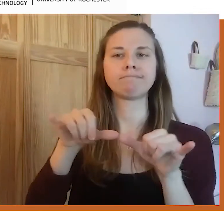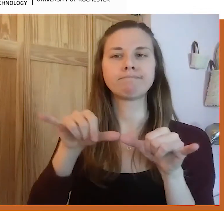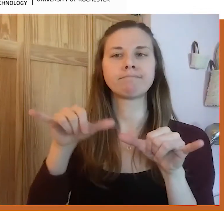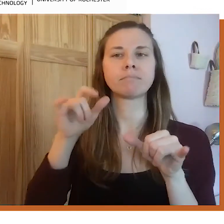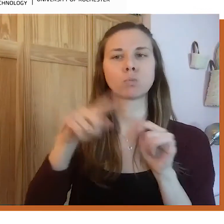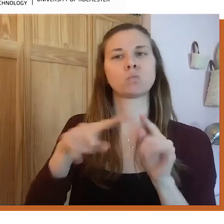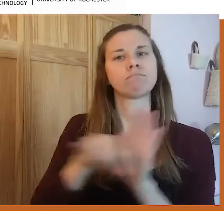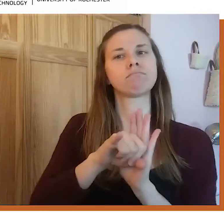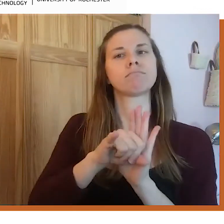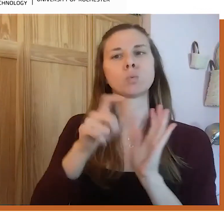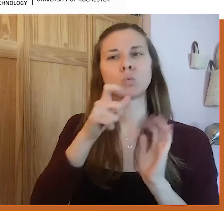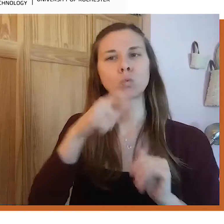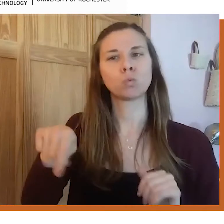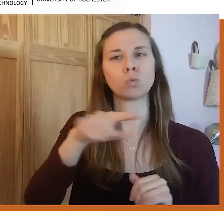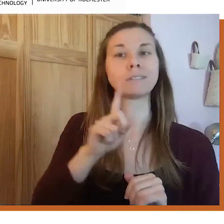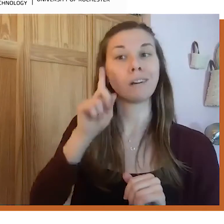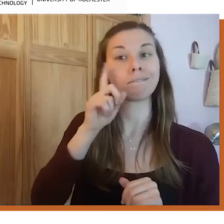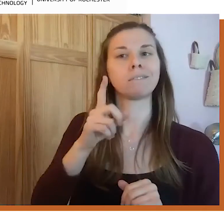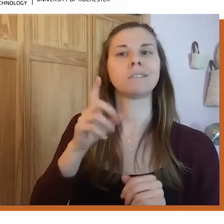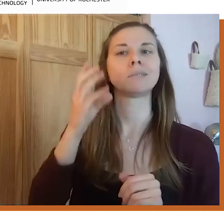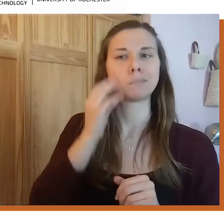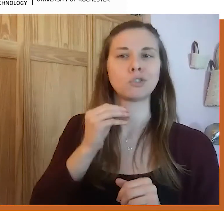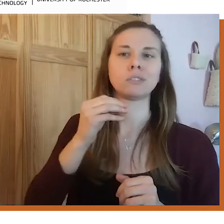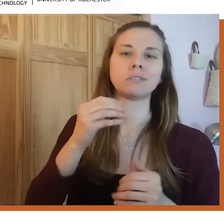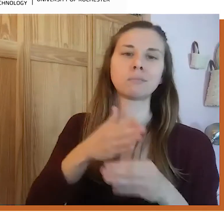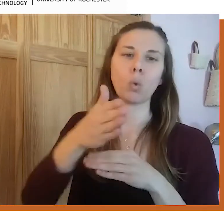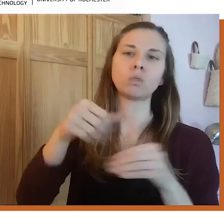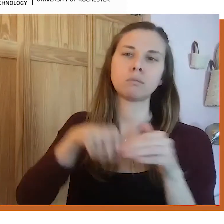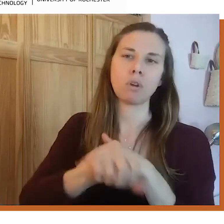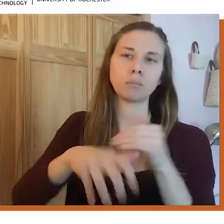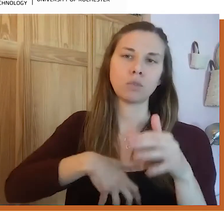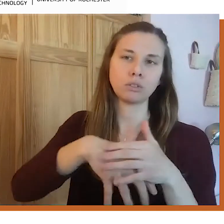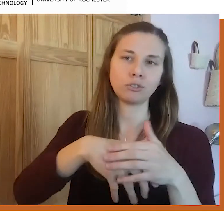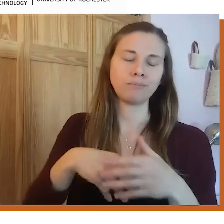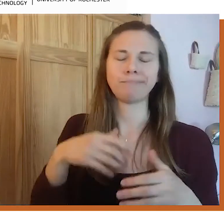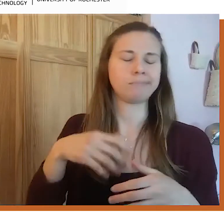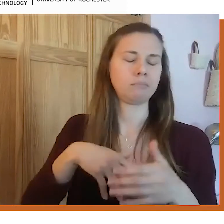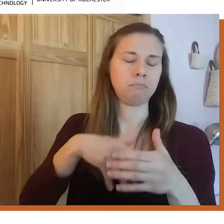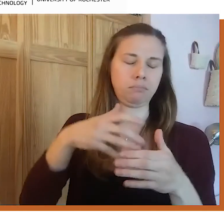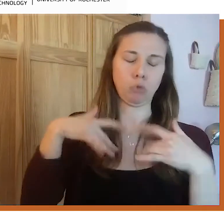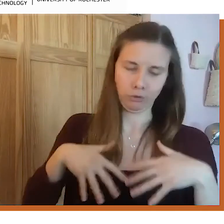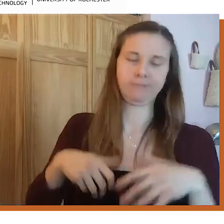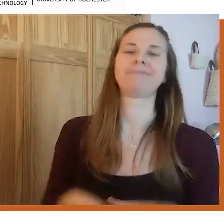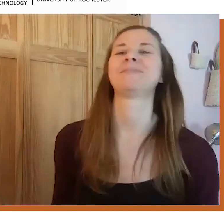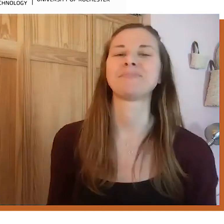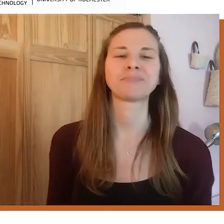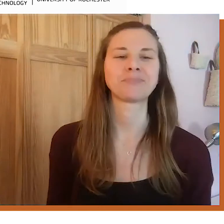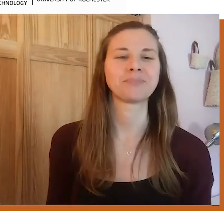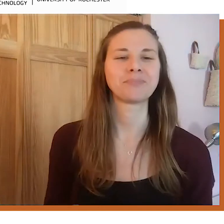to identify specifically the Deaf experience and postpartum-- the experience of Deaf women with postpartum depression...